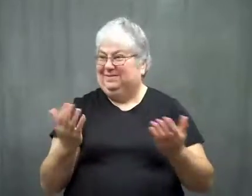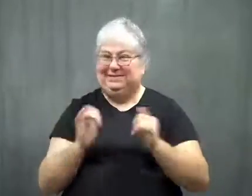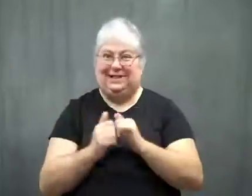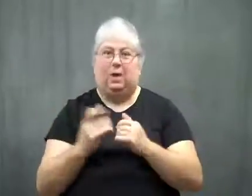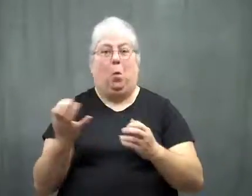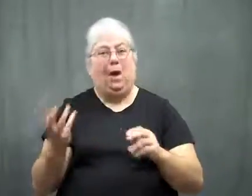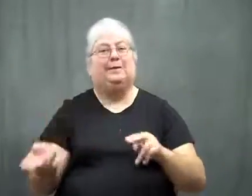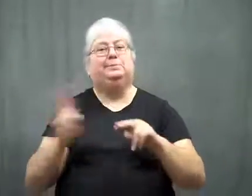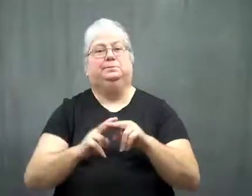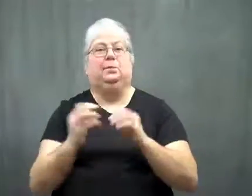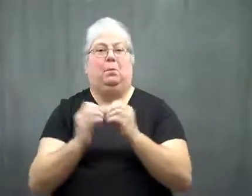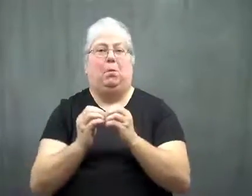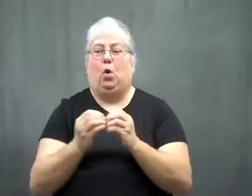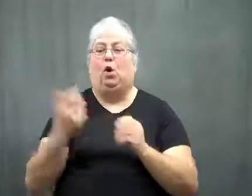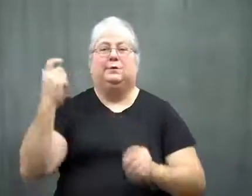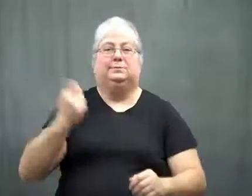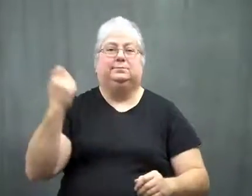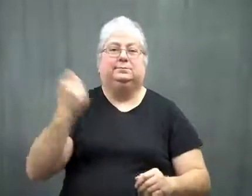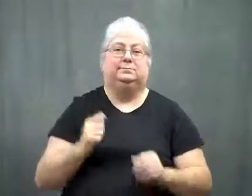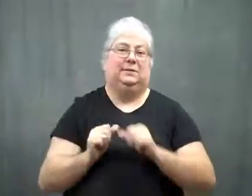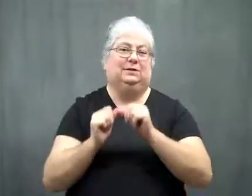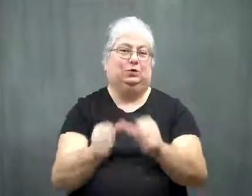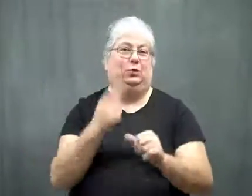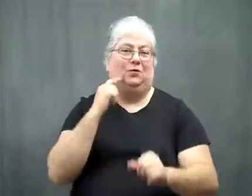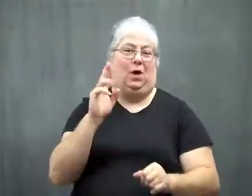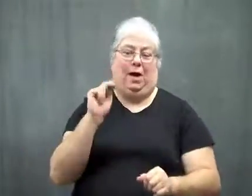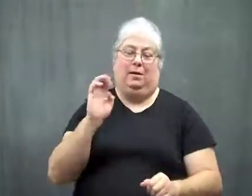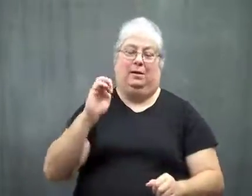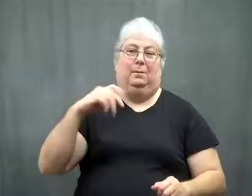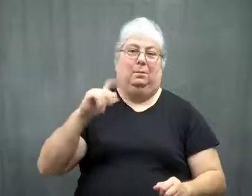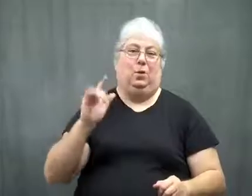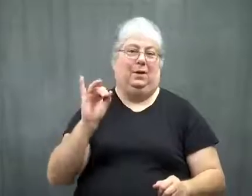He would like to extend the unemployment benefits.